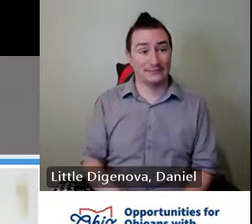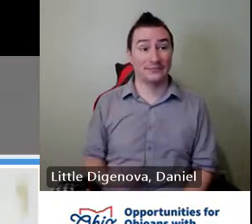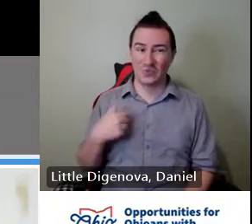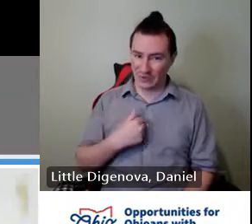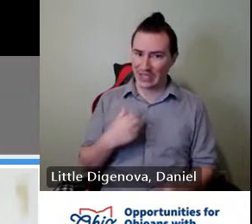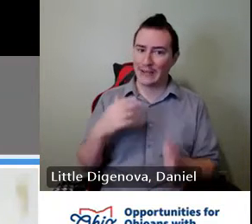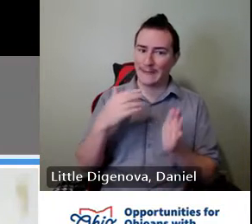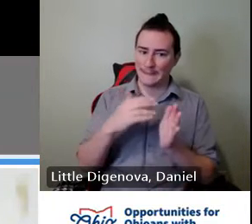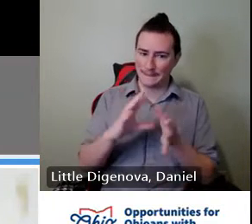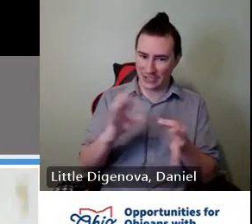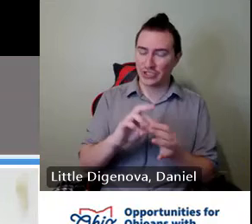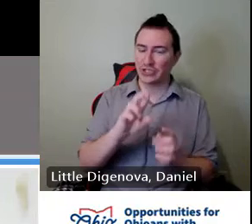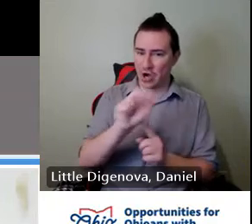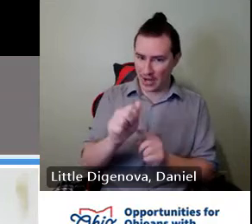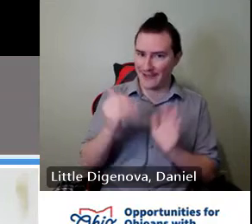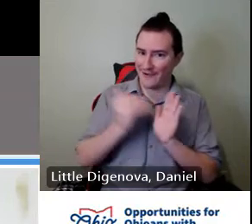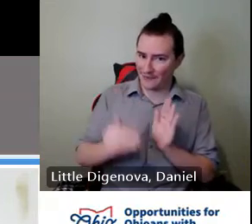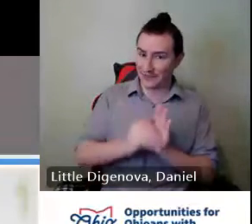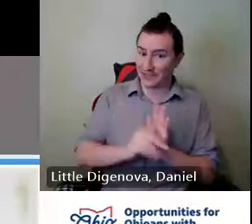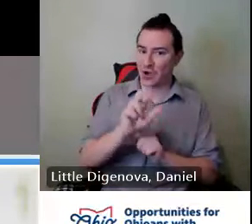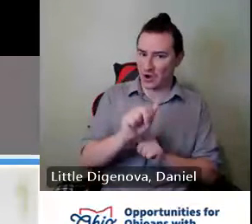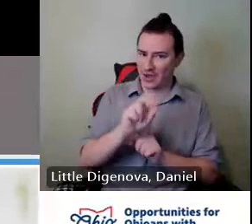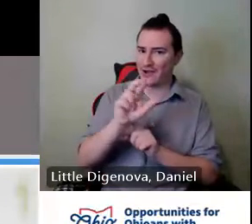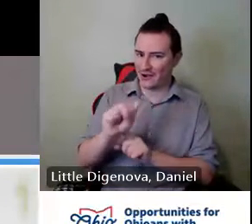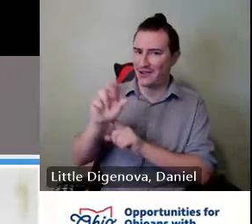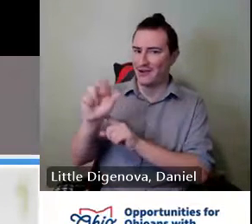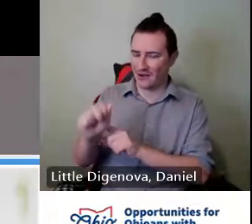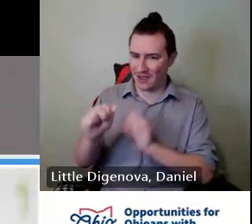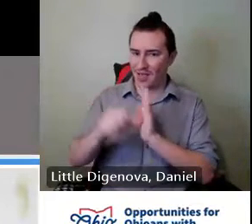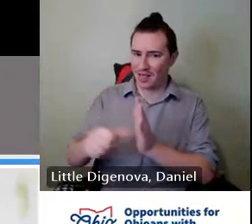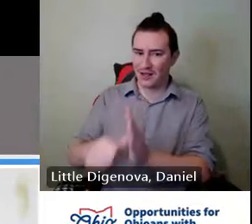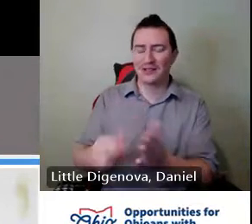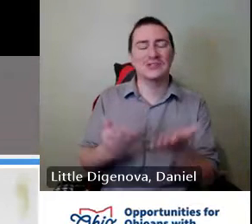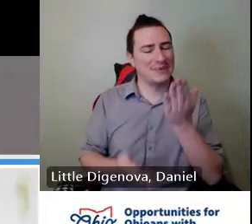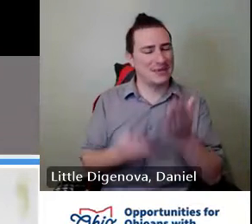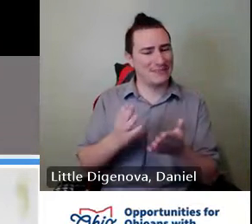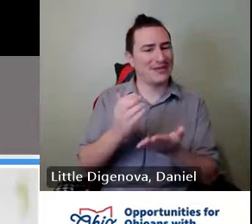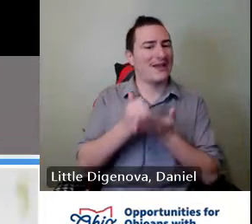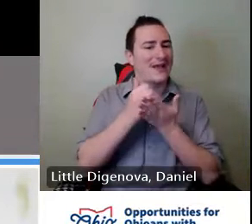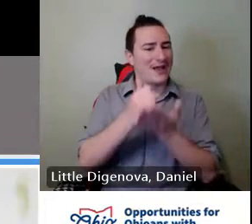So Julia, it may be helpful to review what a reasonable accommodation is. Julia: Good idea.